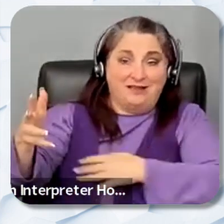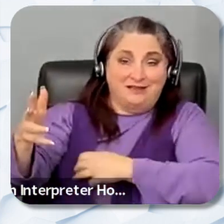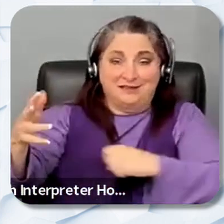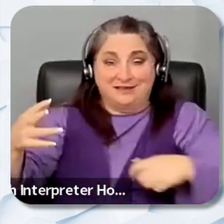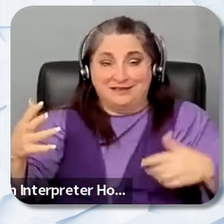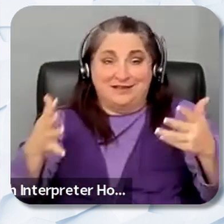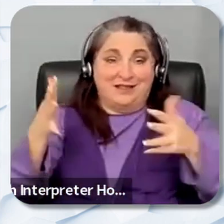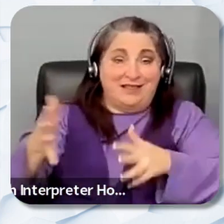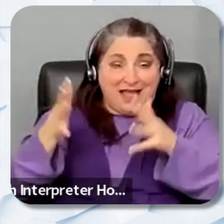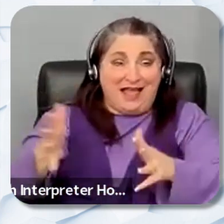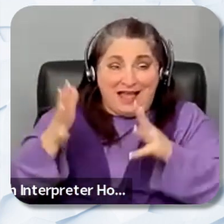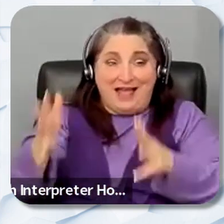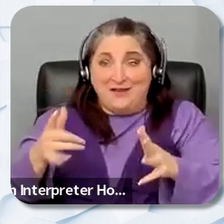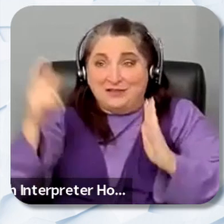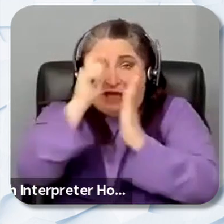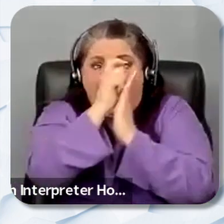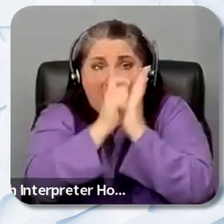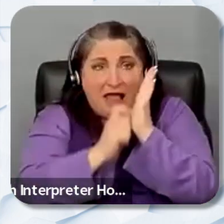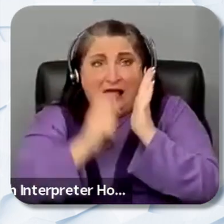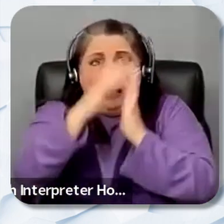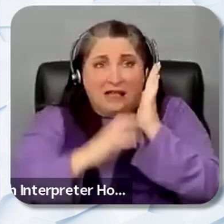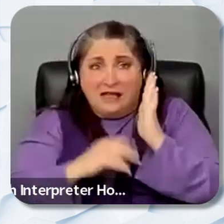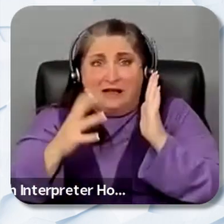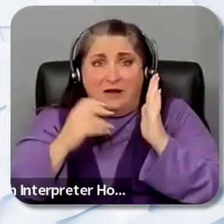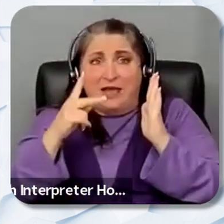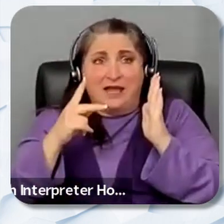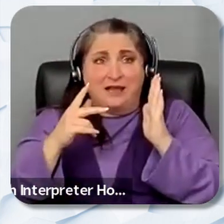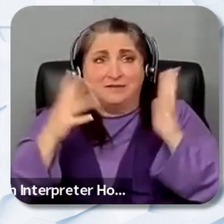all of you to write all that down now and go, "Okay, leave. Let's go." We are providing